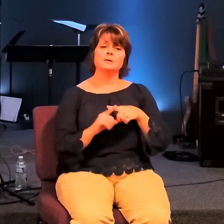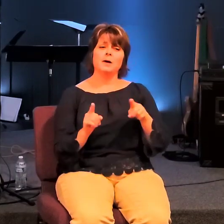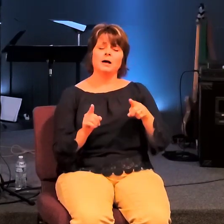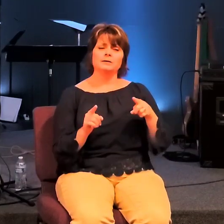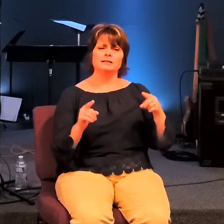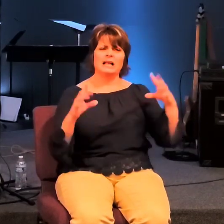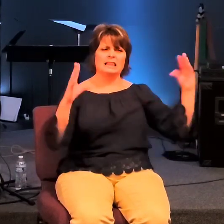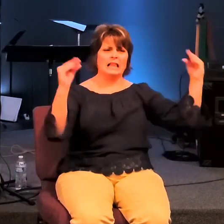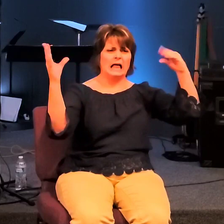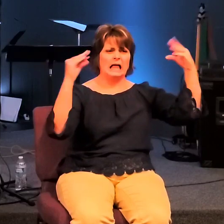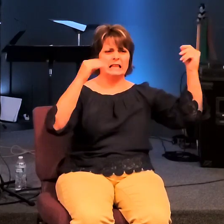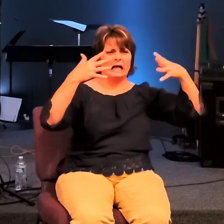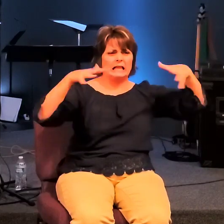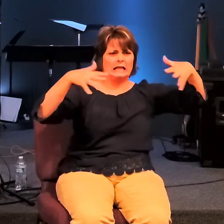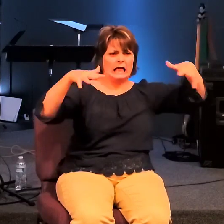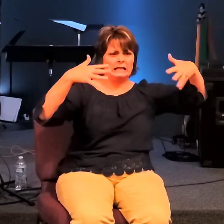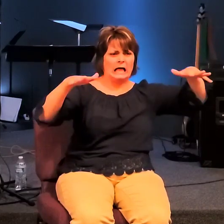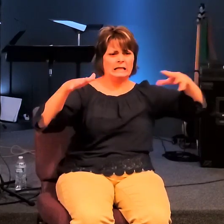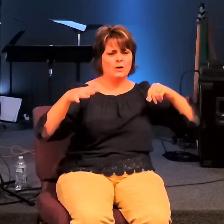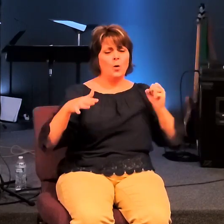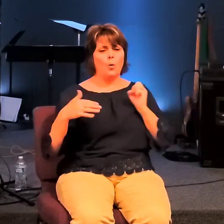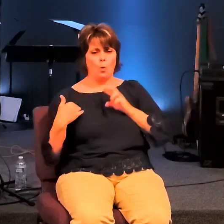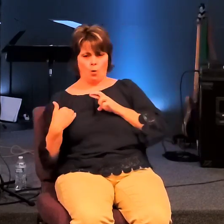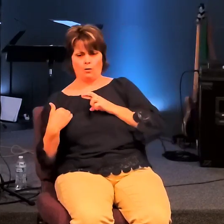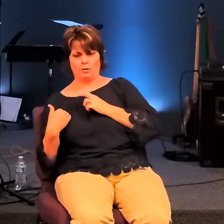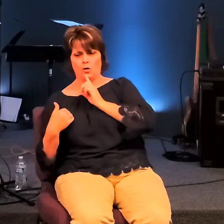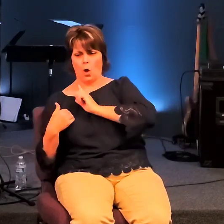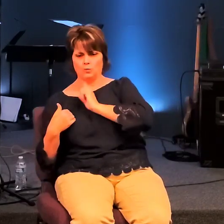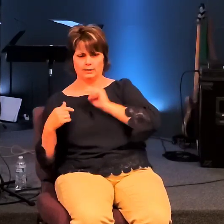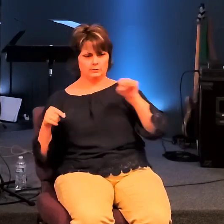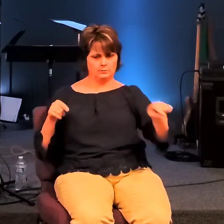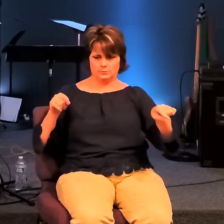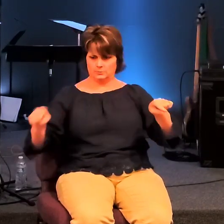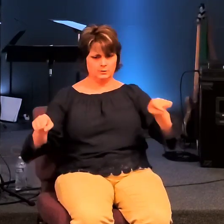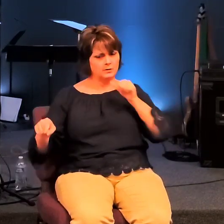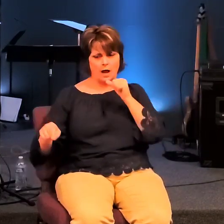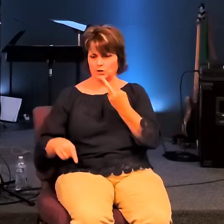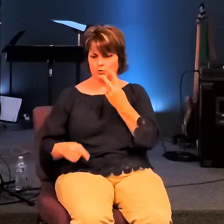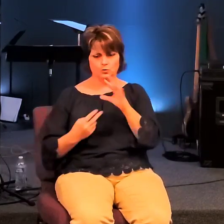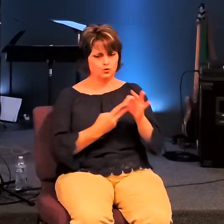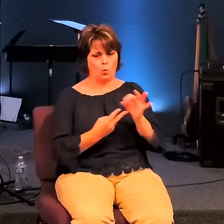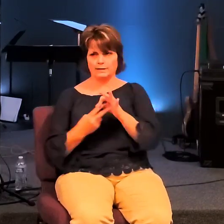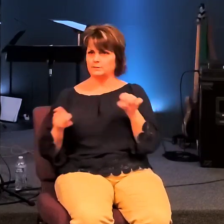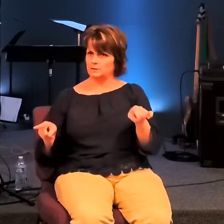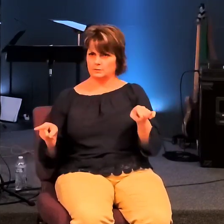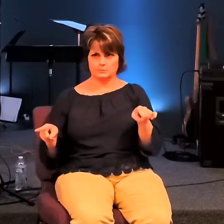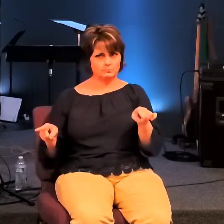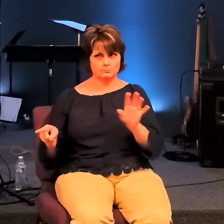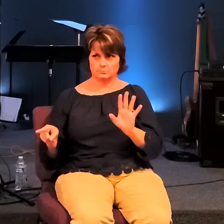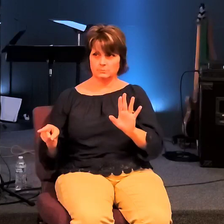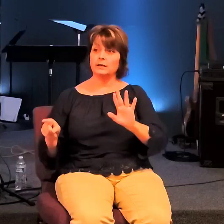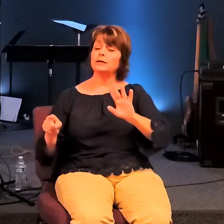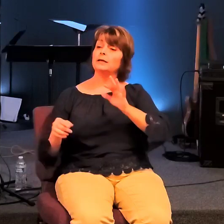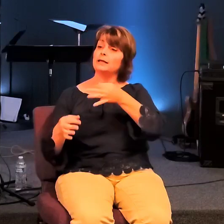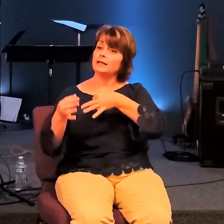not our only alternatives we can cultivate an inner attitude or in her Solitude and silence